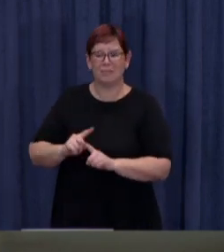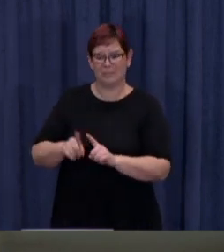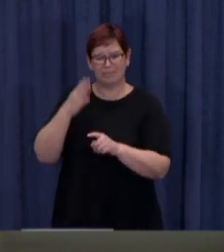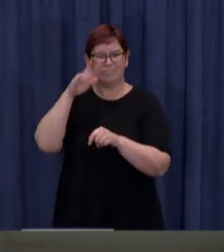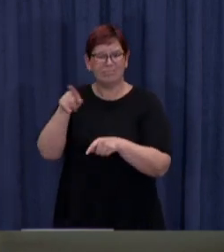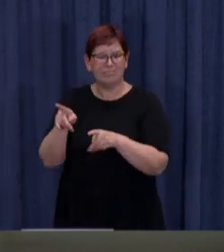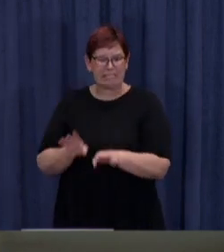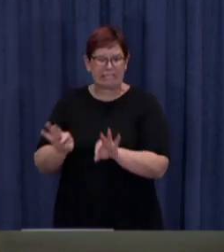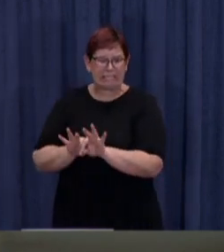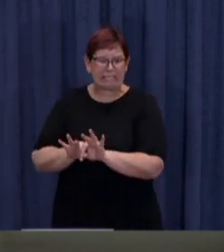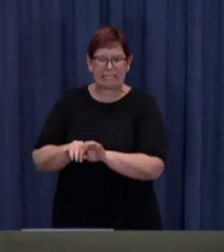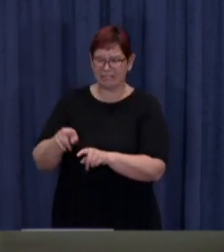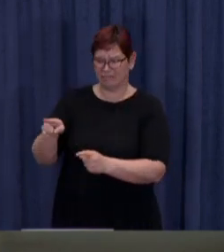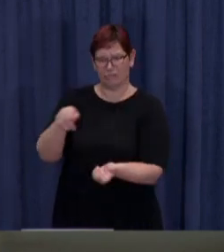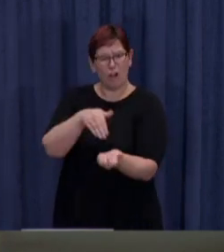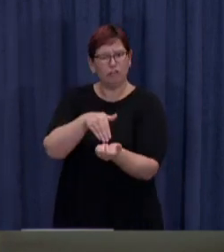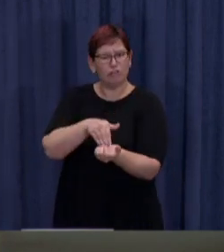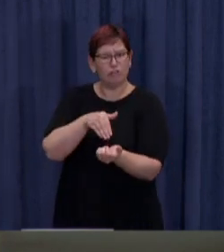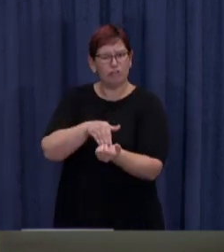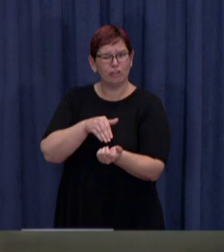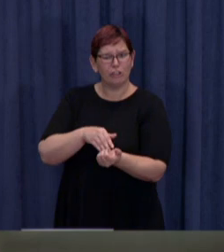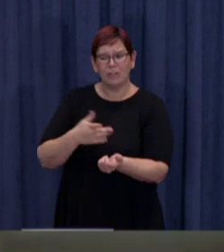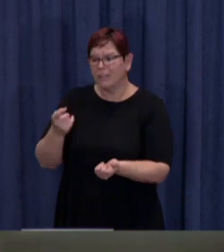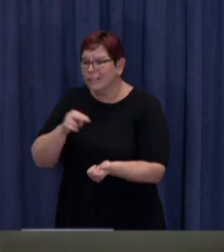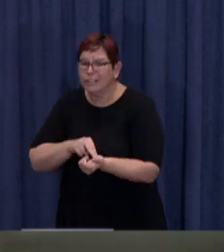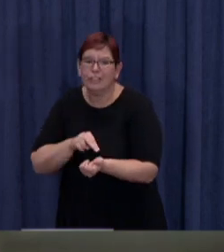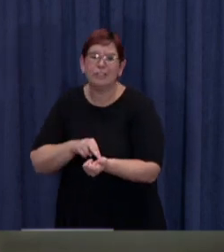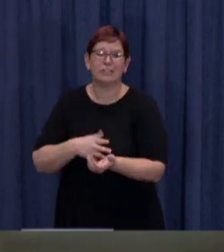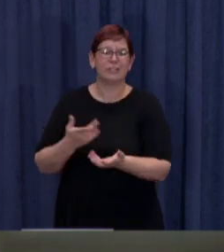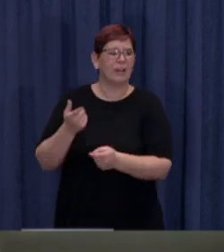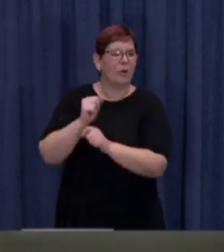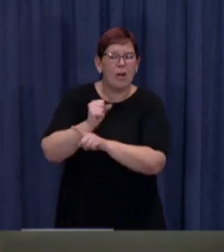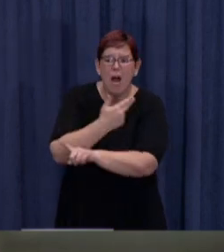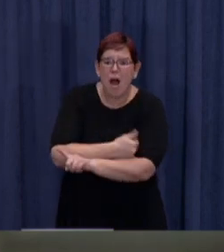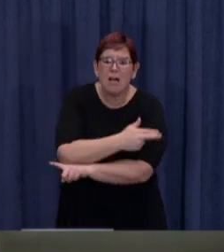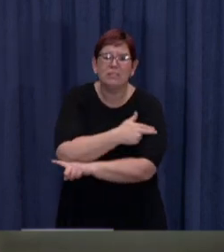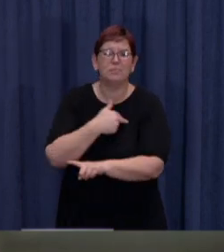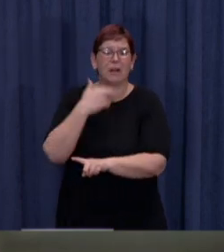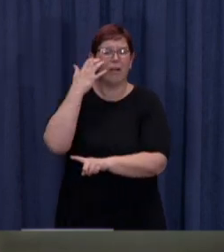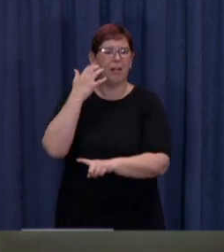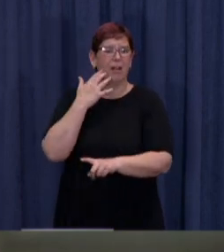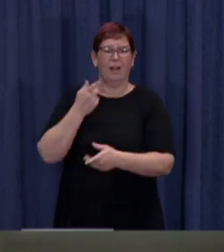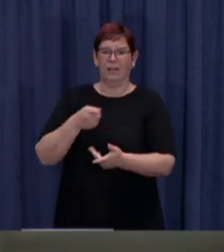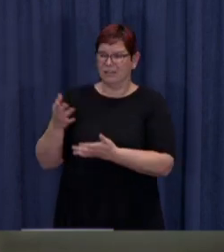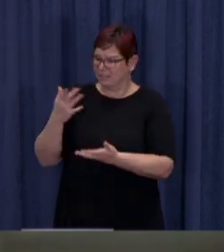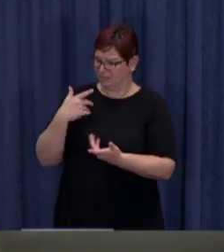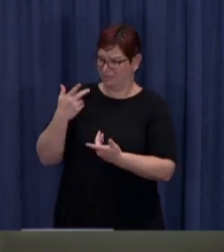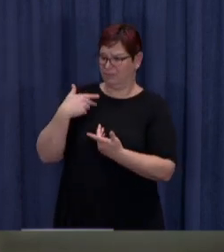people who work in hospitals and thank God they do that work for us and all the public health workers that are working and all the people working in shelters